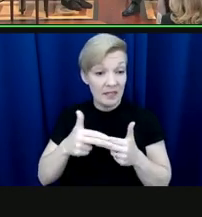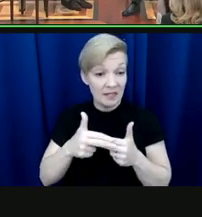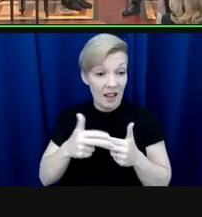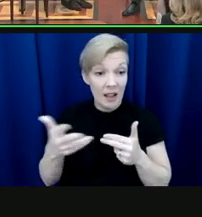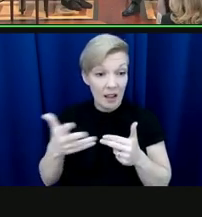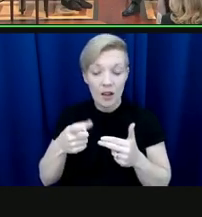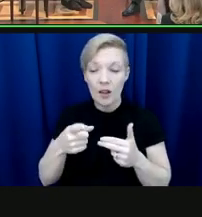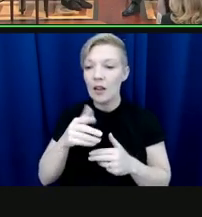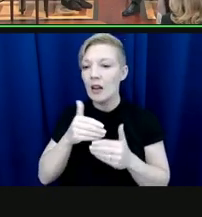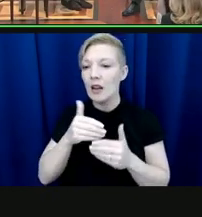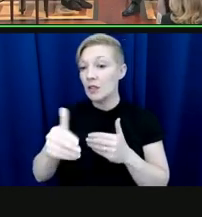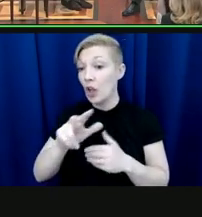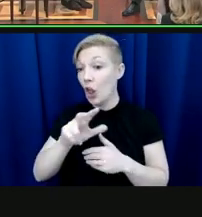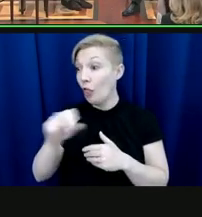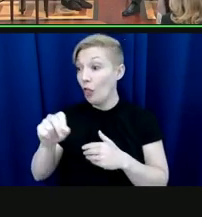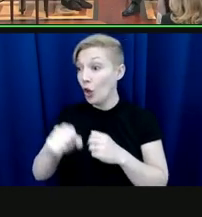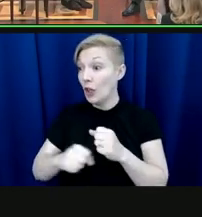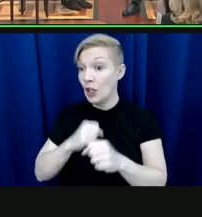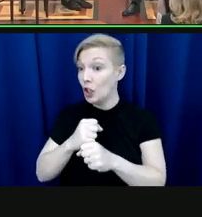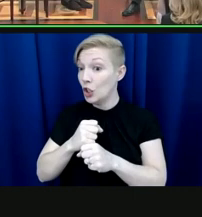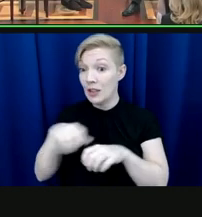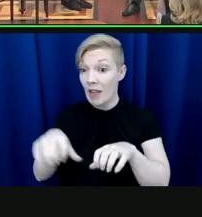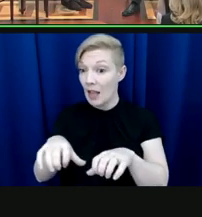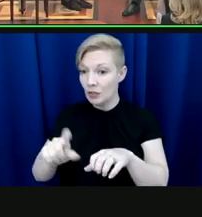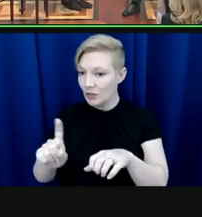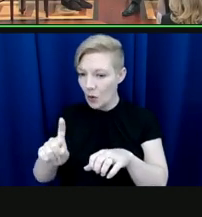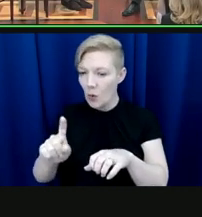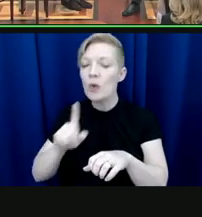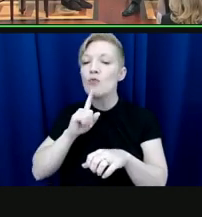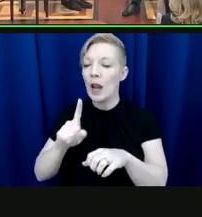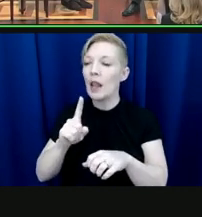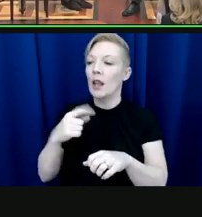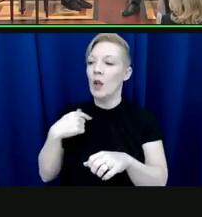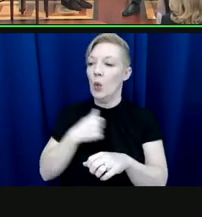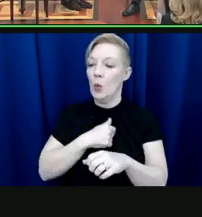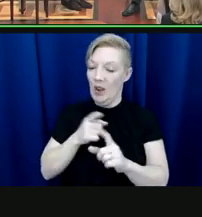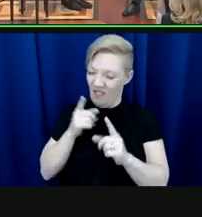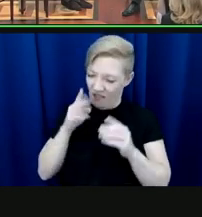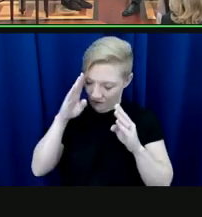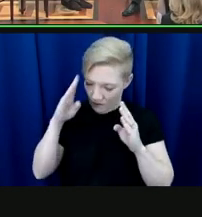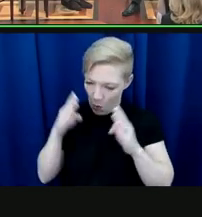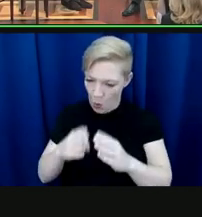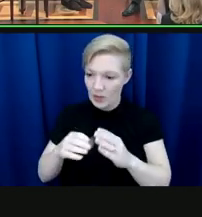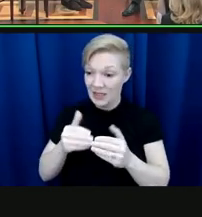This is about next decade of action. And really, this next year is immediate moment that we're in and how we're addressing it.